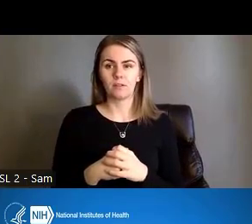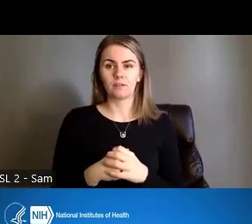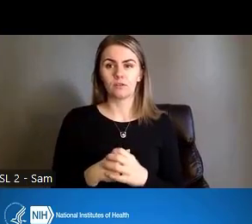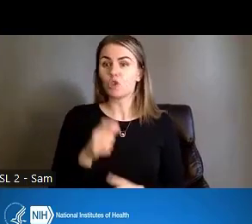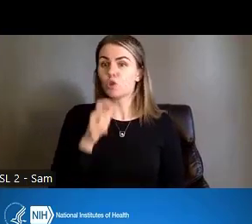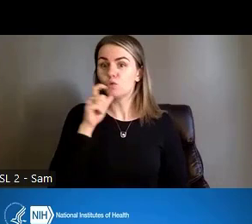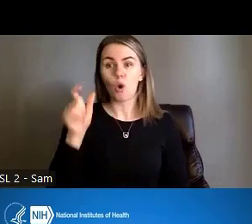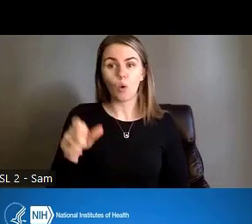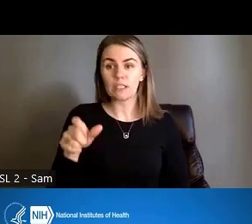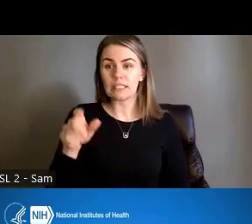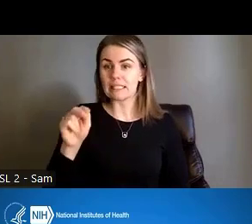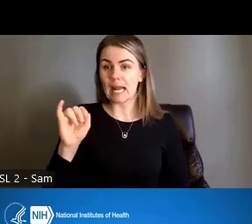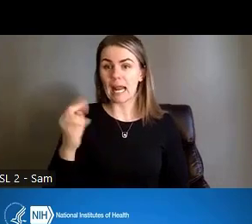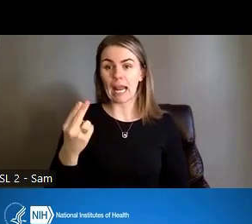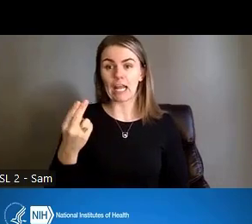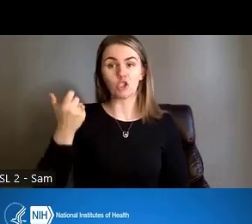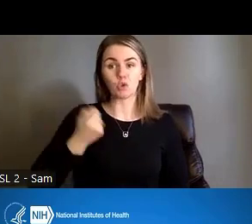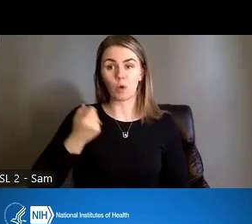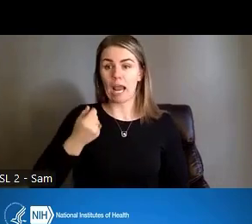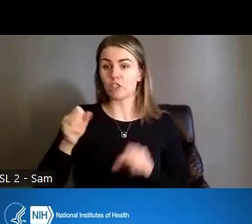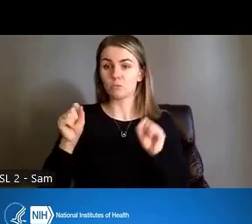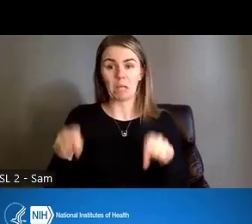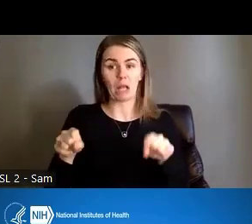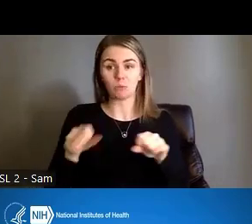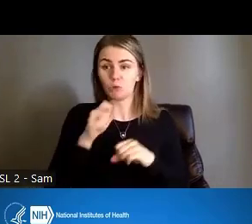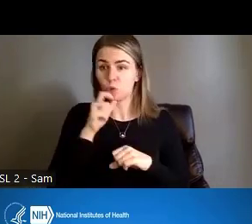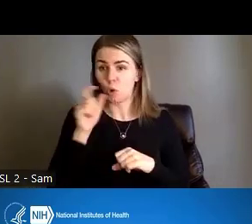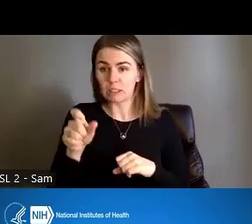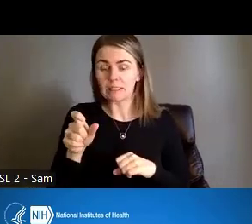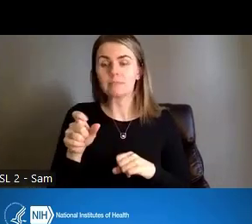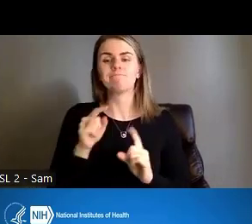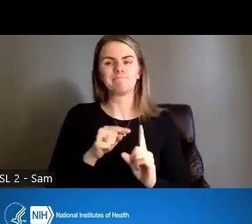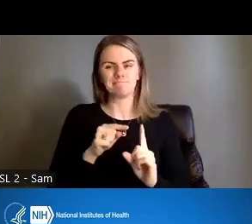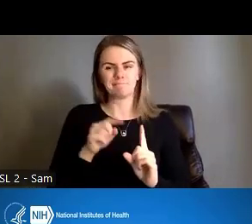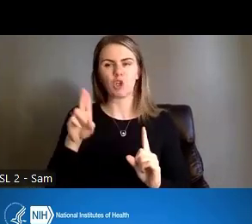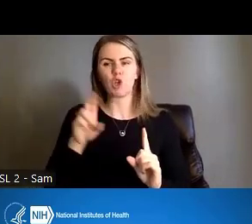But it is for US citizens and permanent residents only.